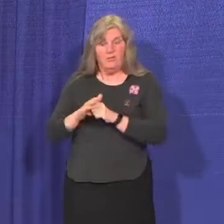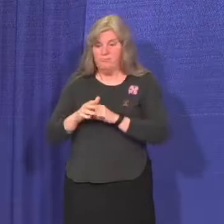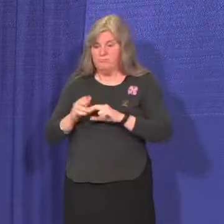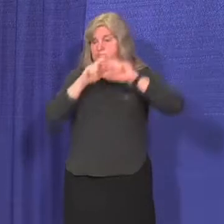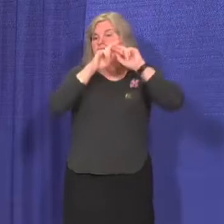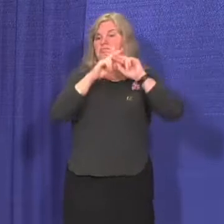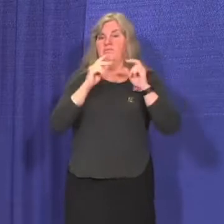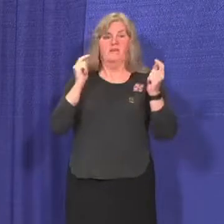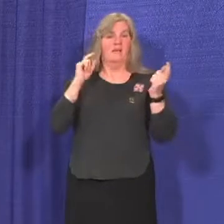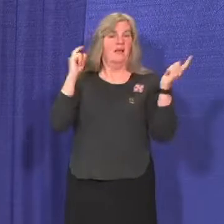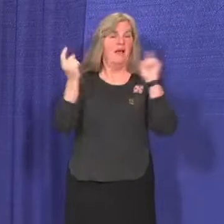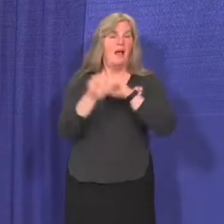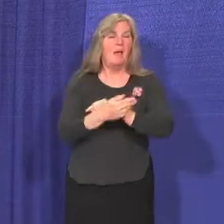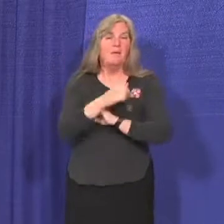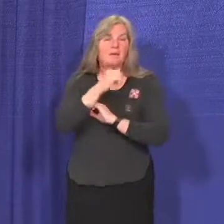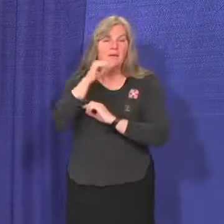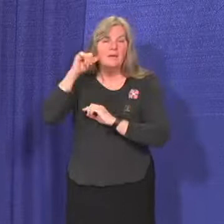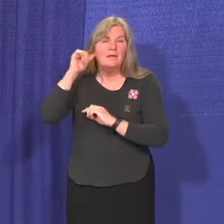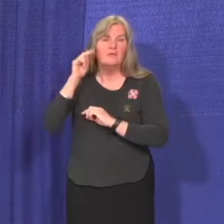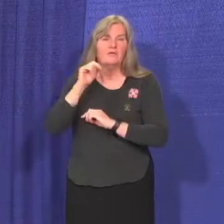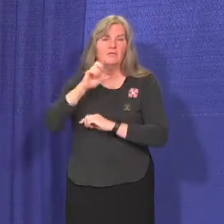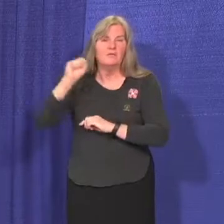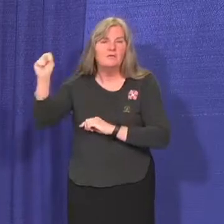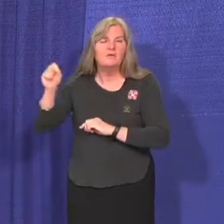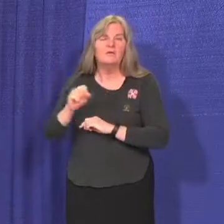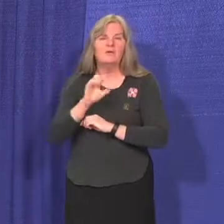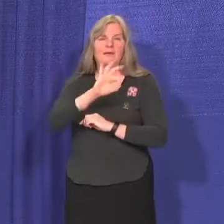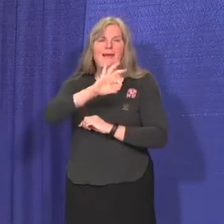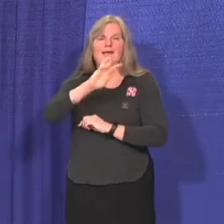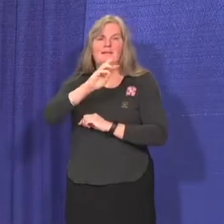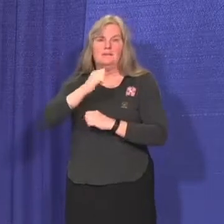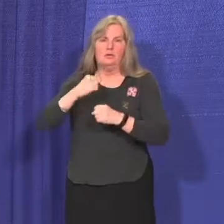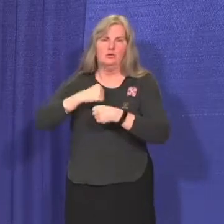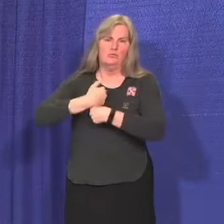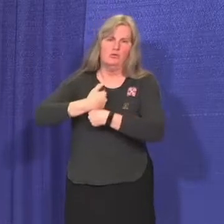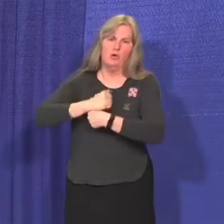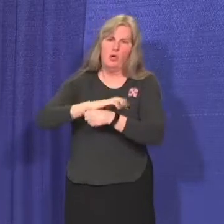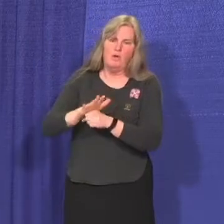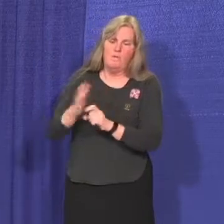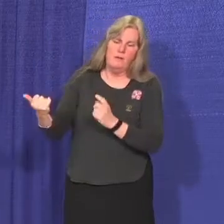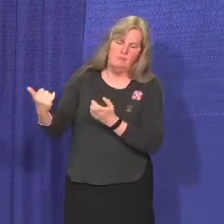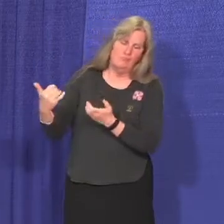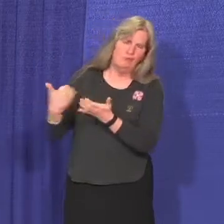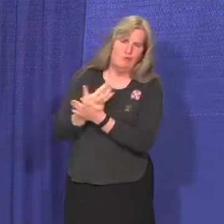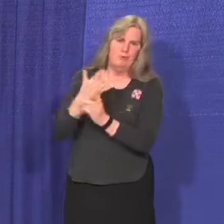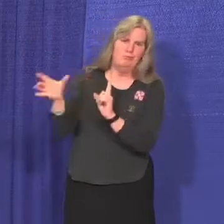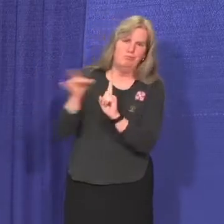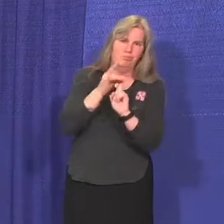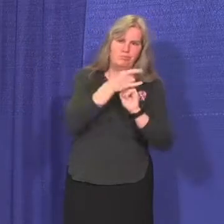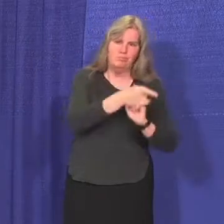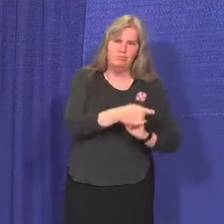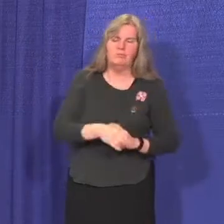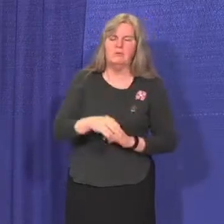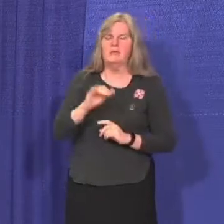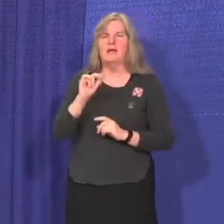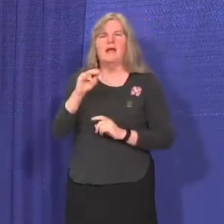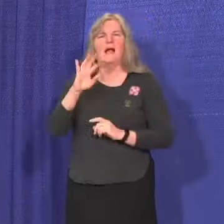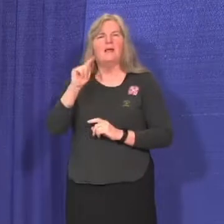safety of all Yukoners and we need to stay vigilant and take precautions. We are vulnerable to this